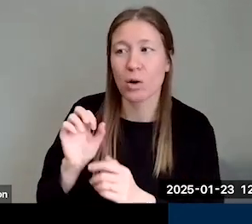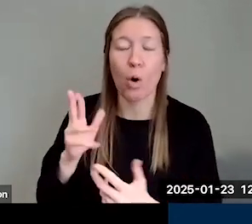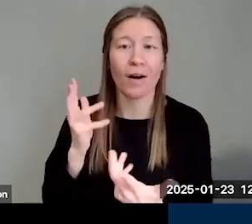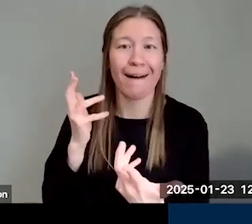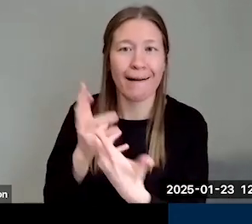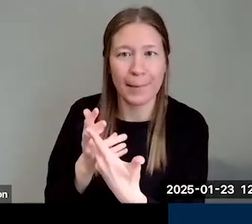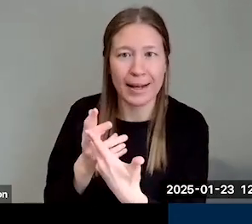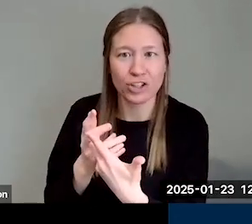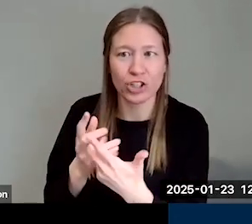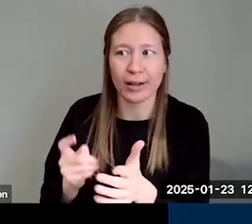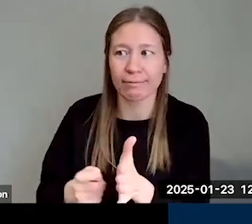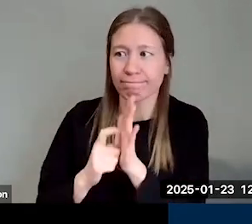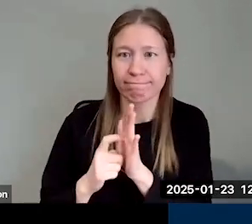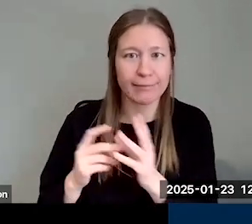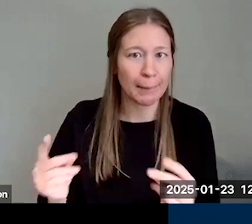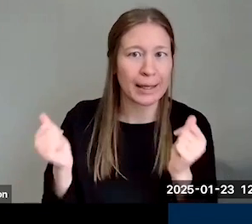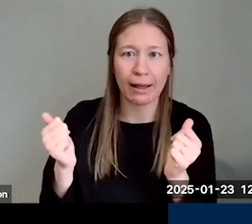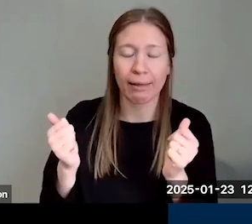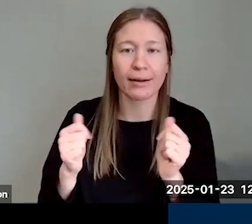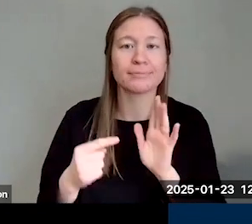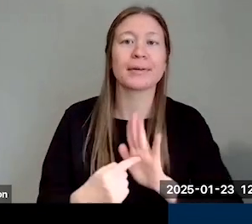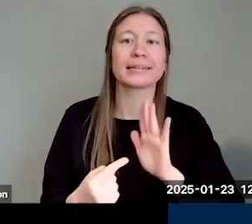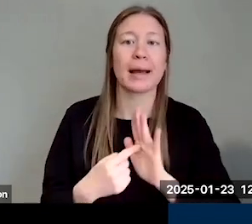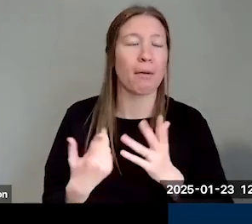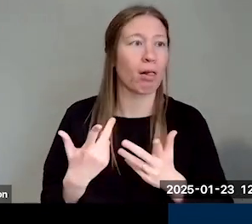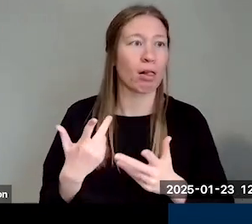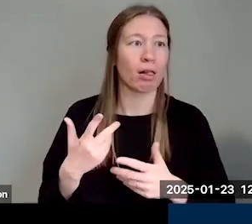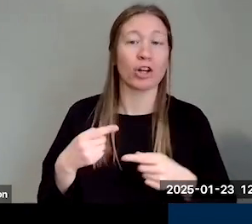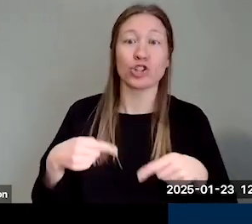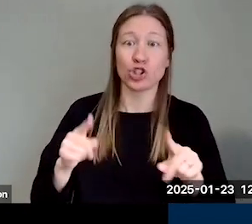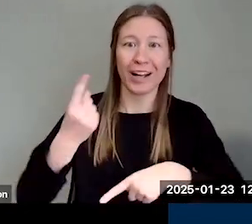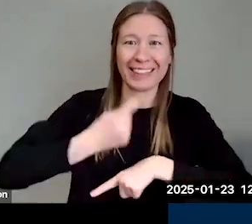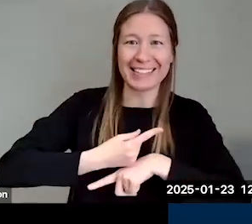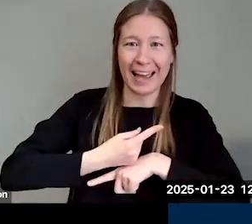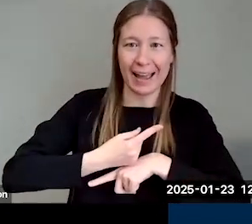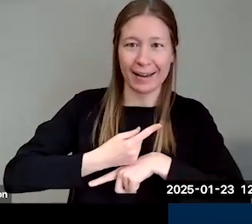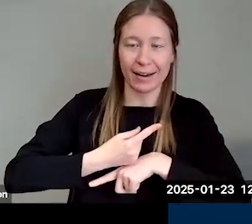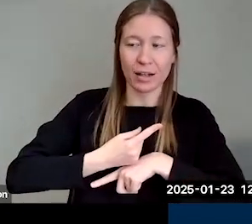For example, if an employee notifies you during the workday that they're drowsy from a new medication